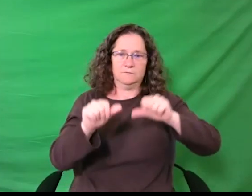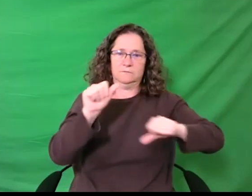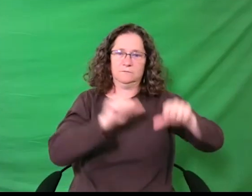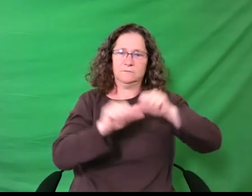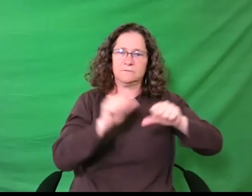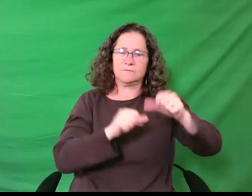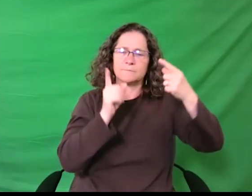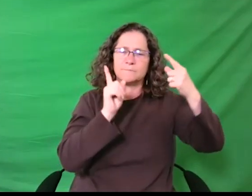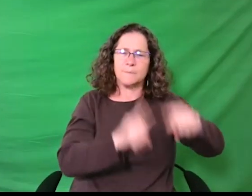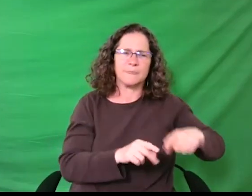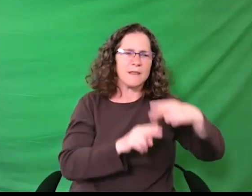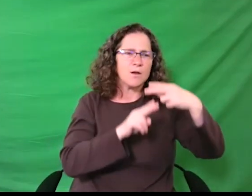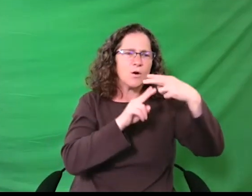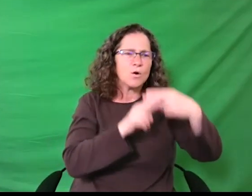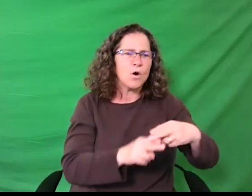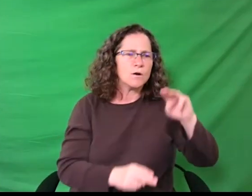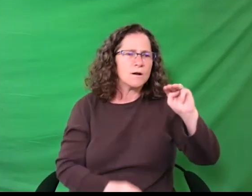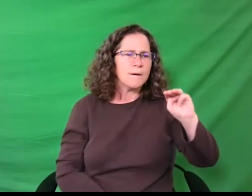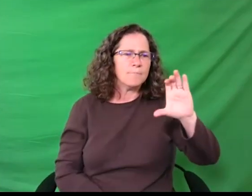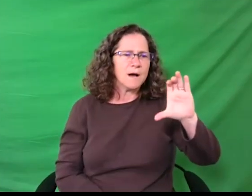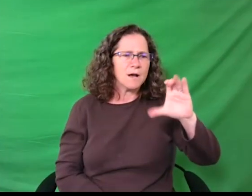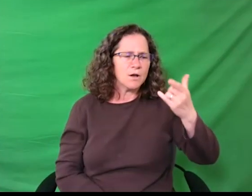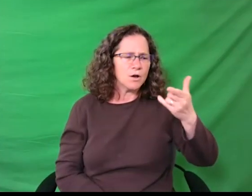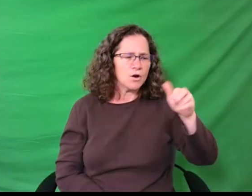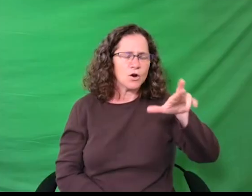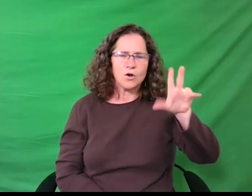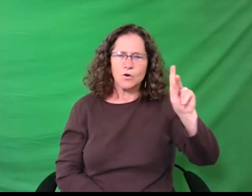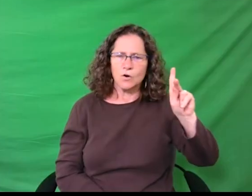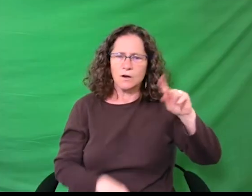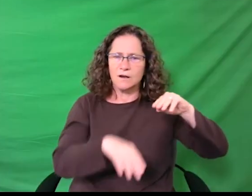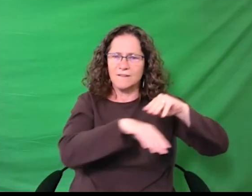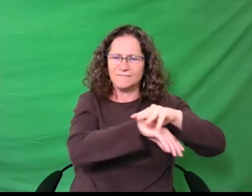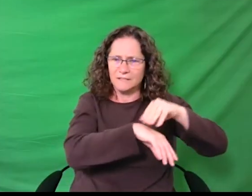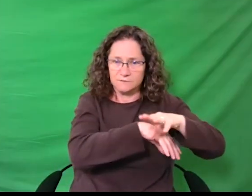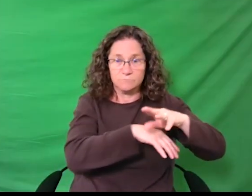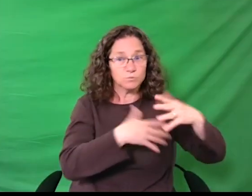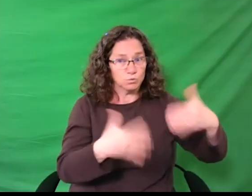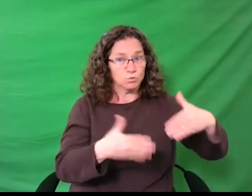the McGurk effect, which proves that understanding speech is audio visual.